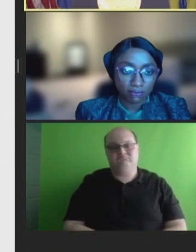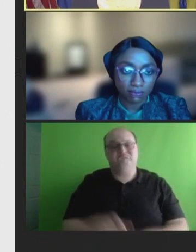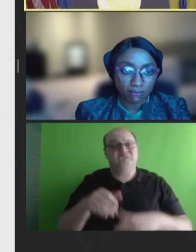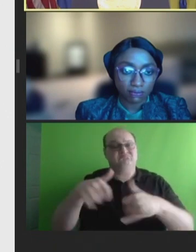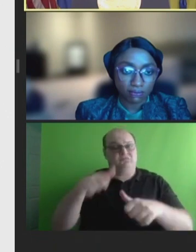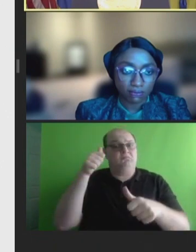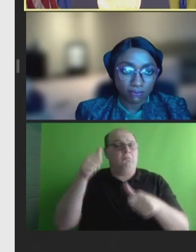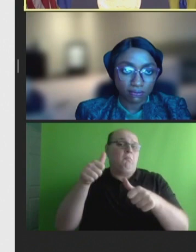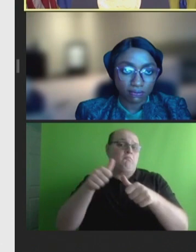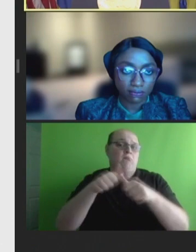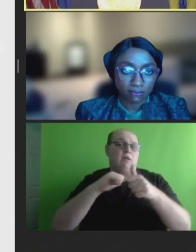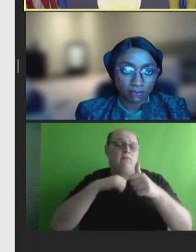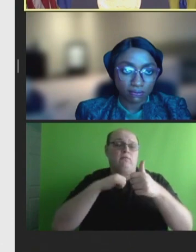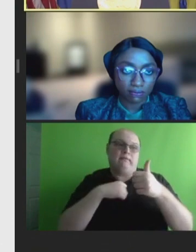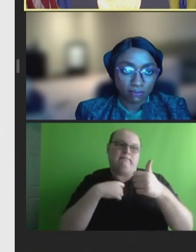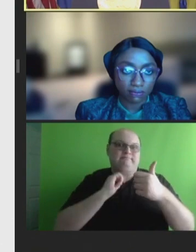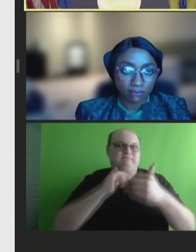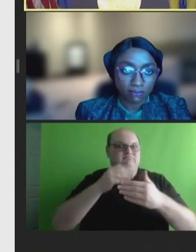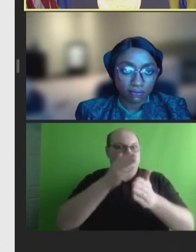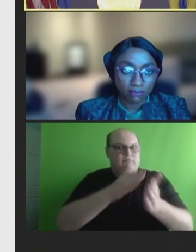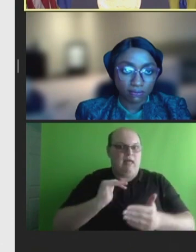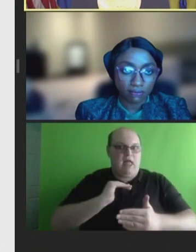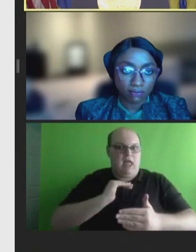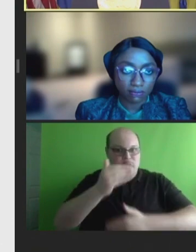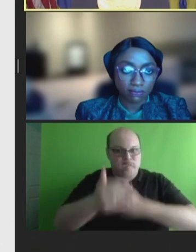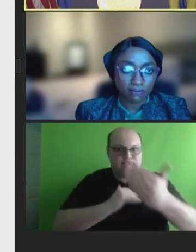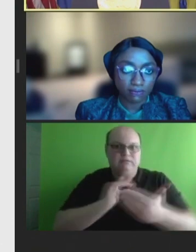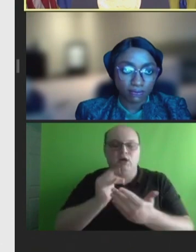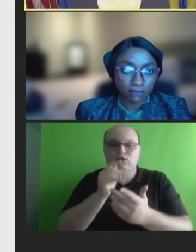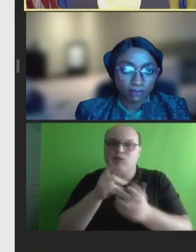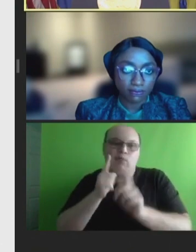in the big scope of things, really good coverage, right? We have about